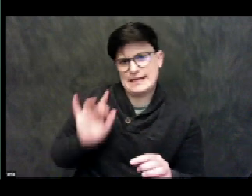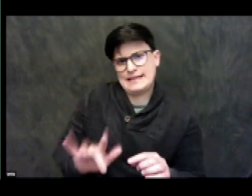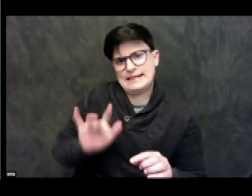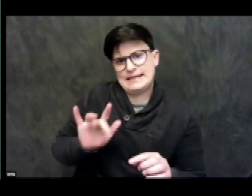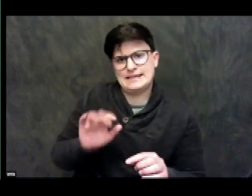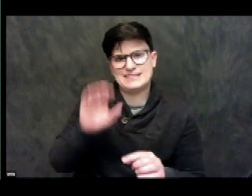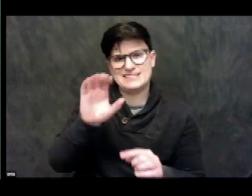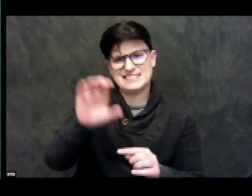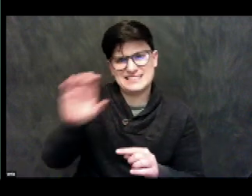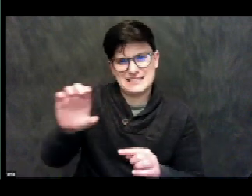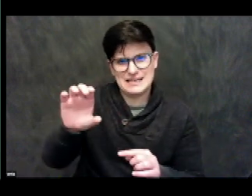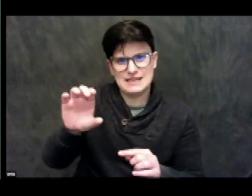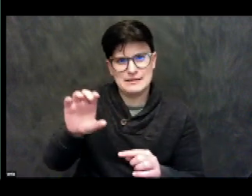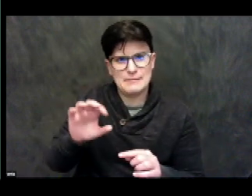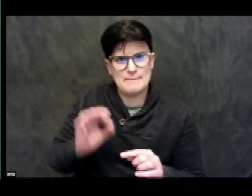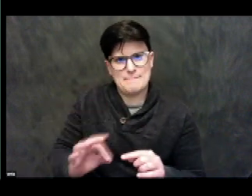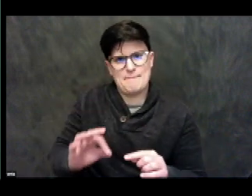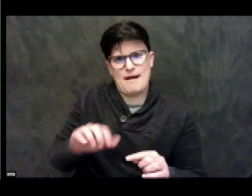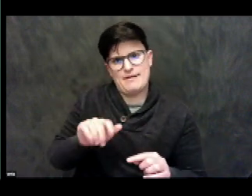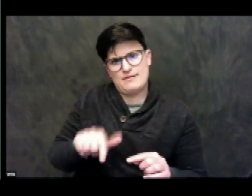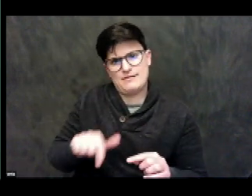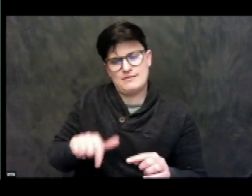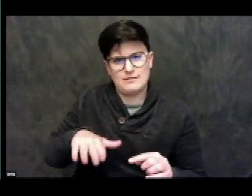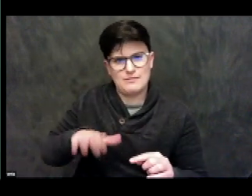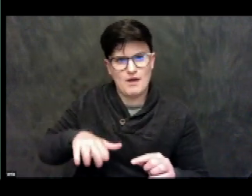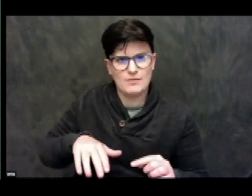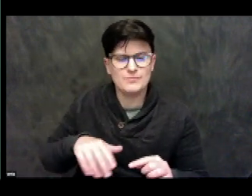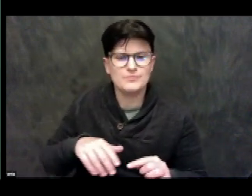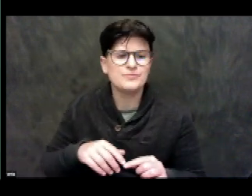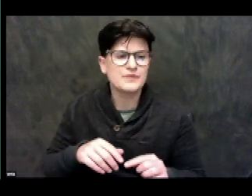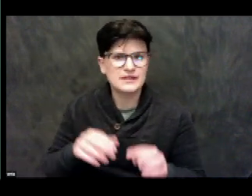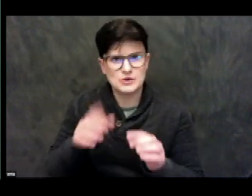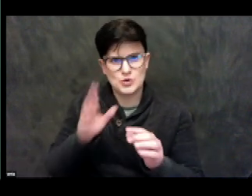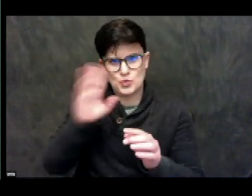to make sure If you need the interpreter services,